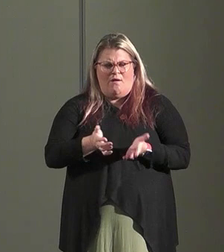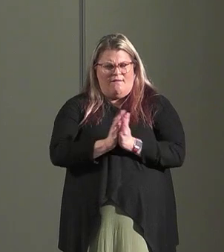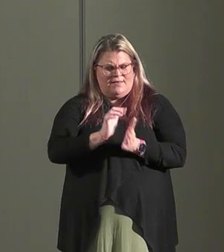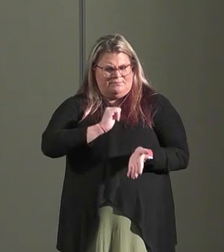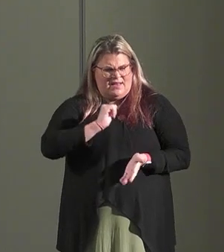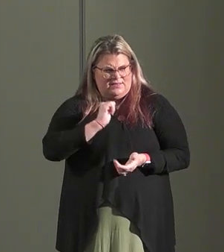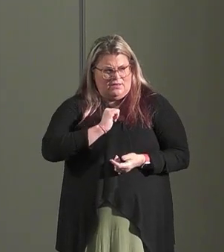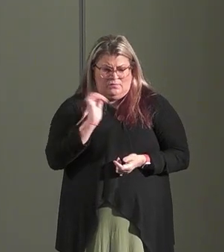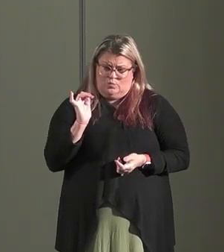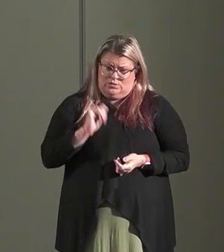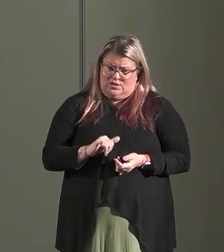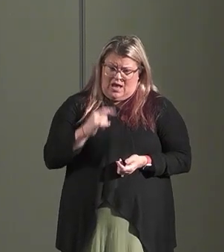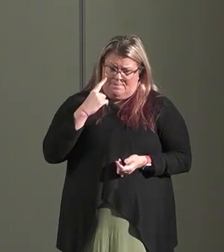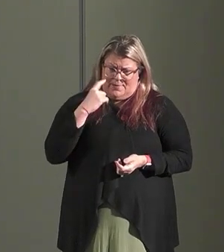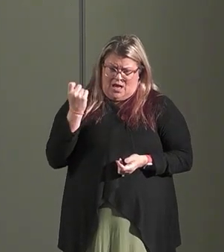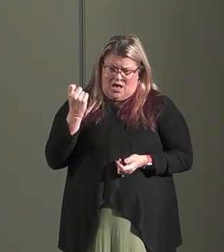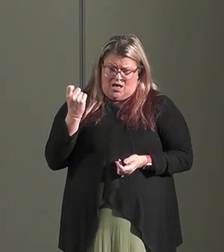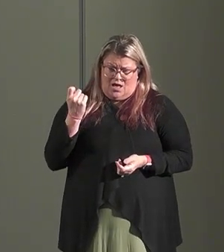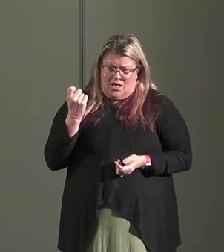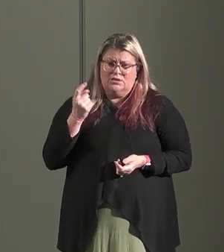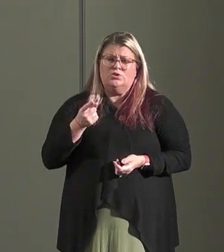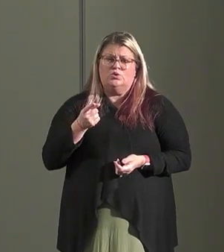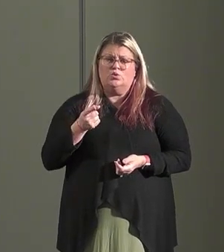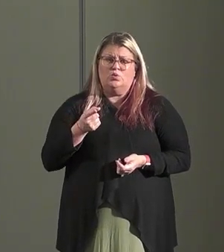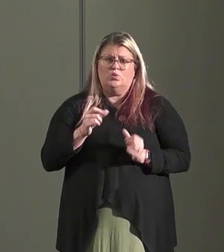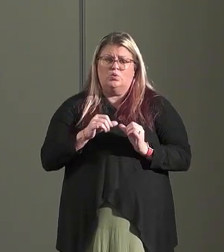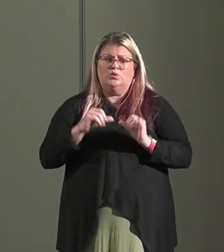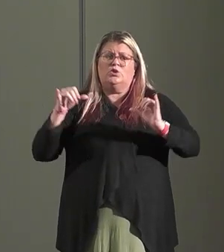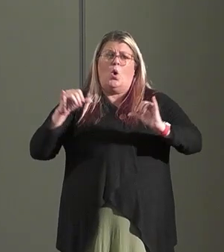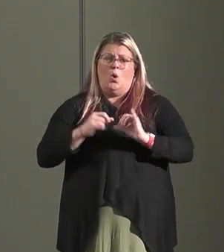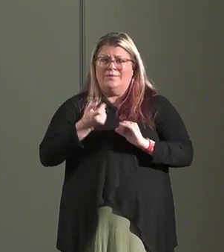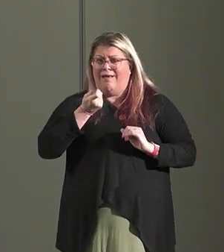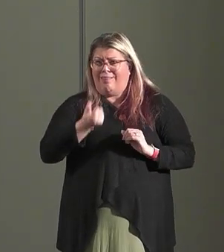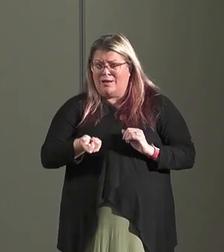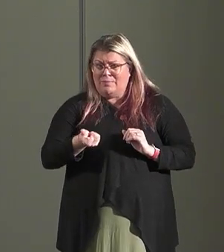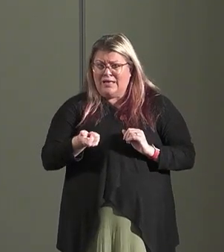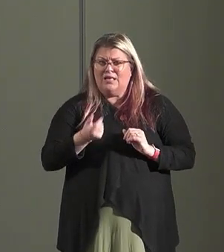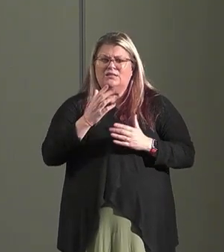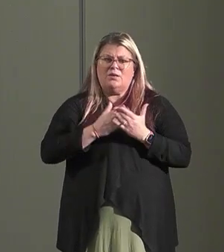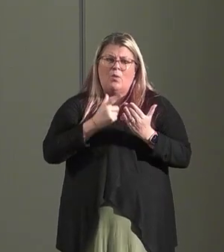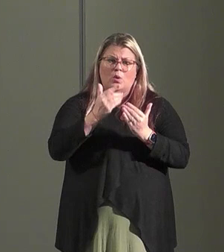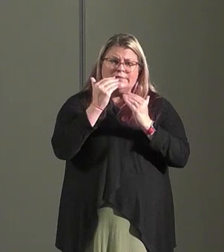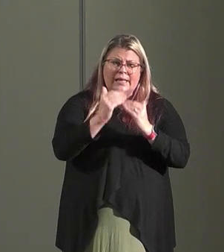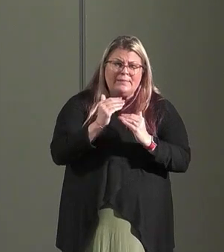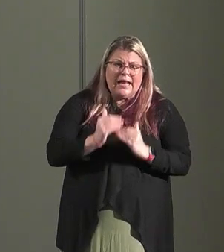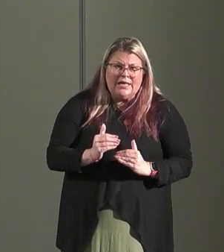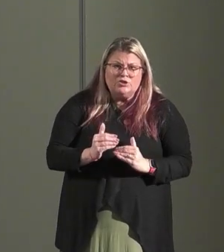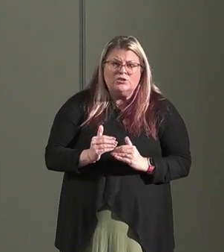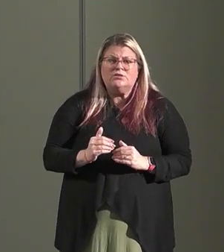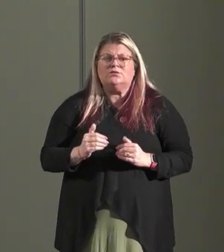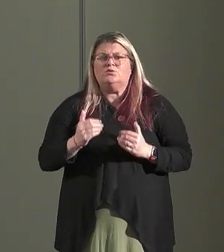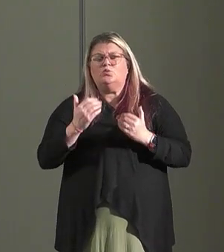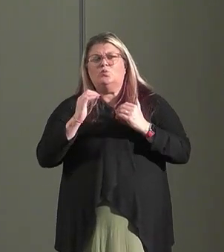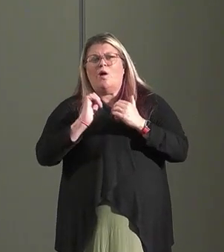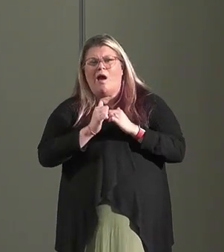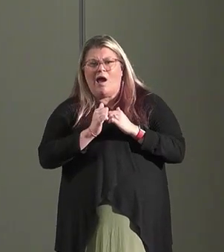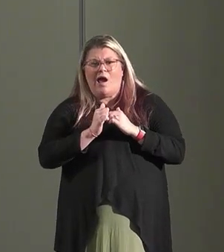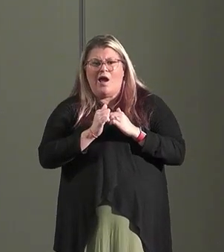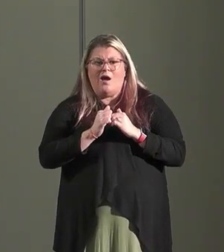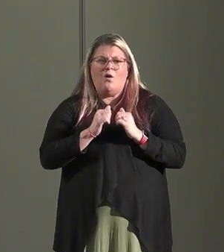was that because you did scope a little bit. There is limitations to how the algorithms are written